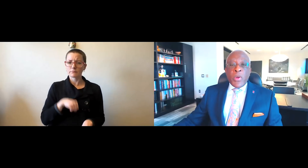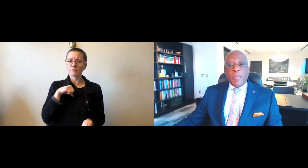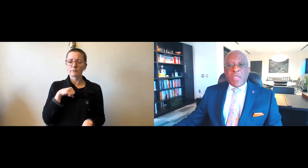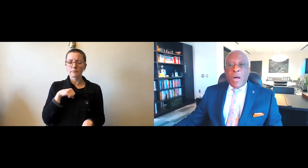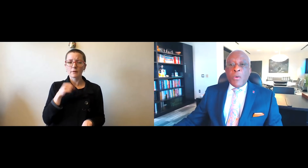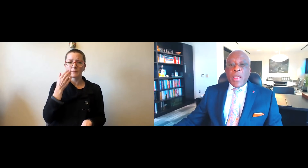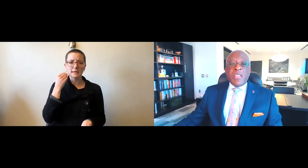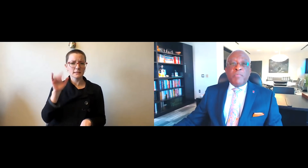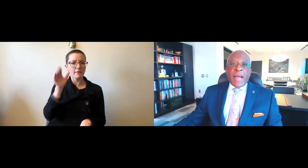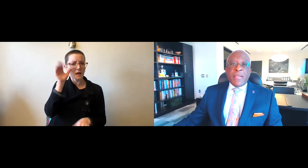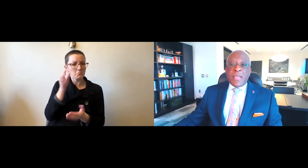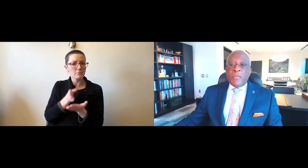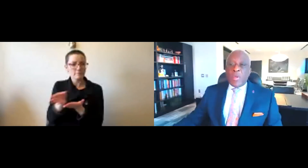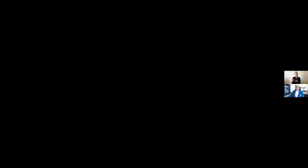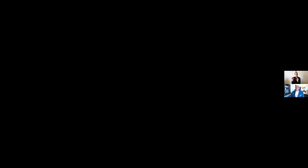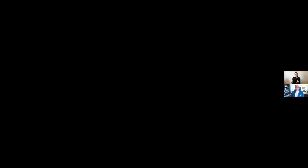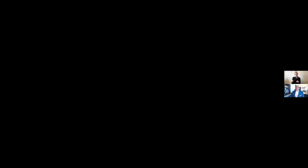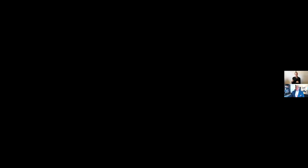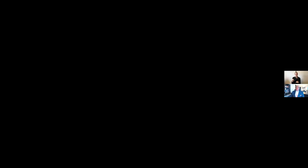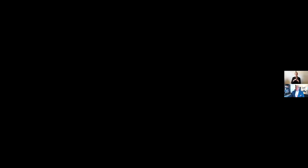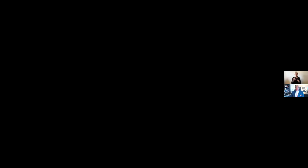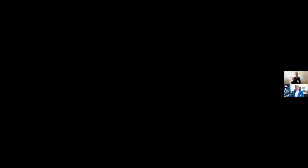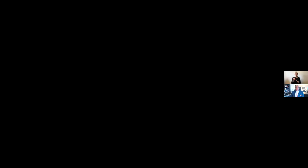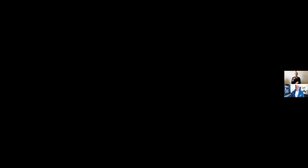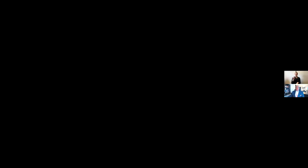we must always balance it with compassion and empathy.